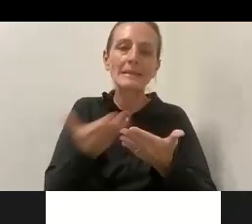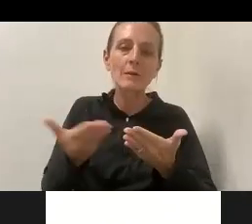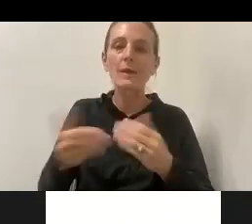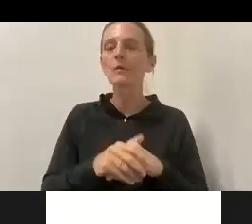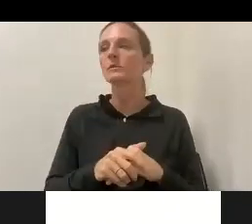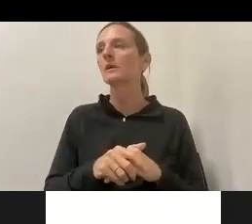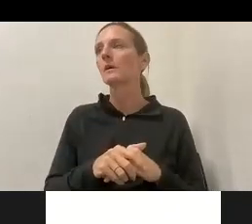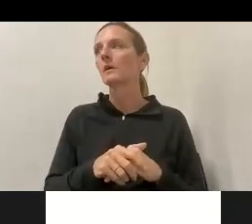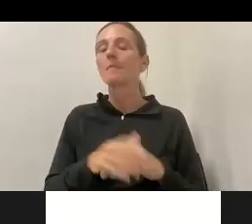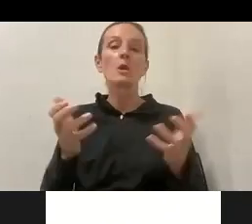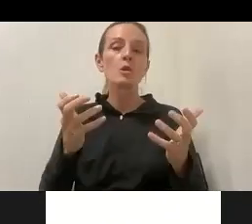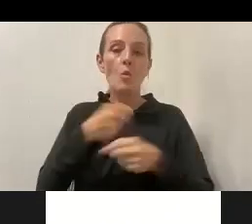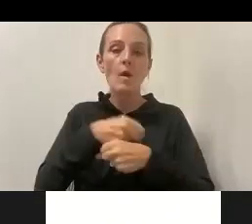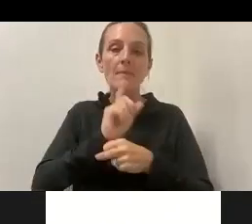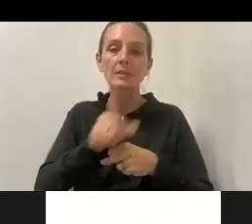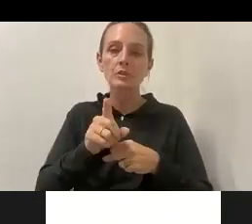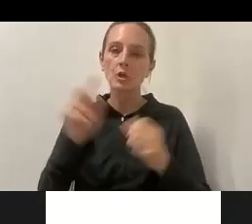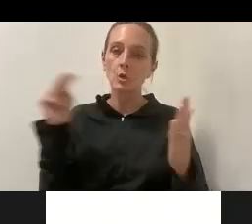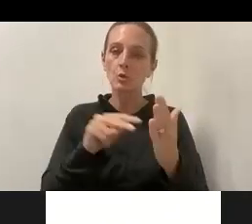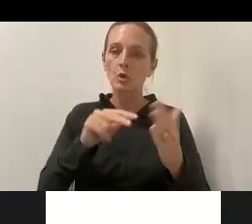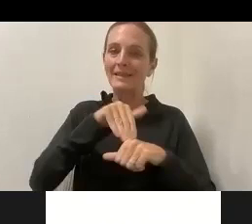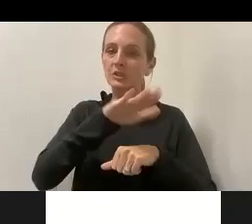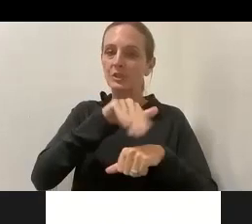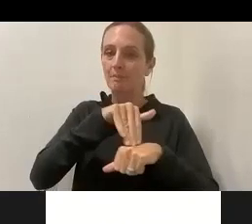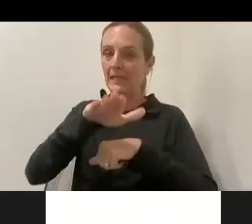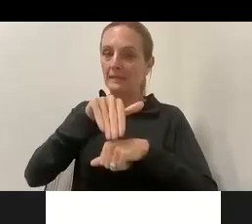and you want to look at shipping costs as well you don’t want to forget those. Quite often we get